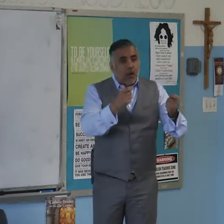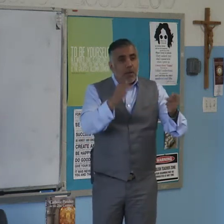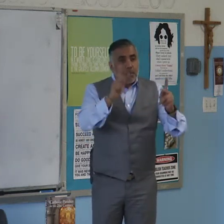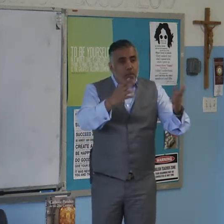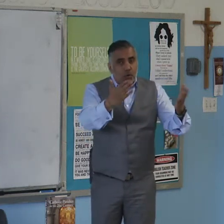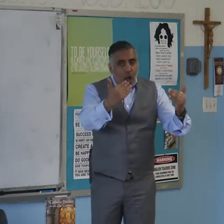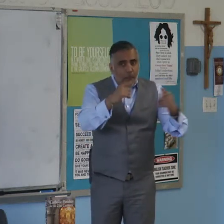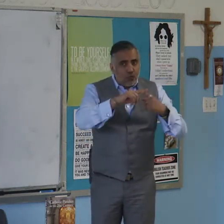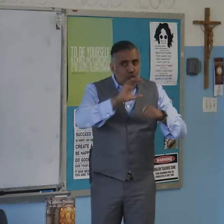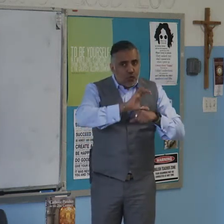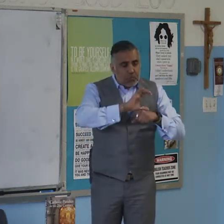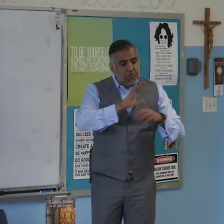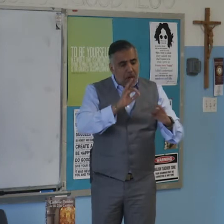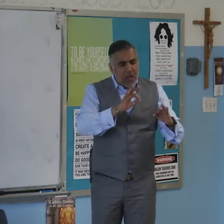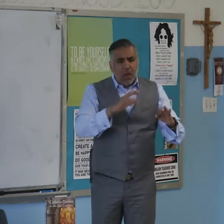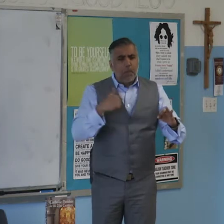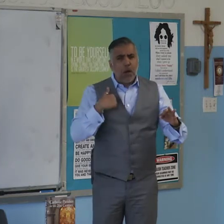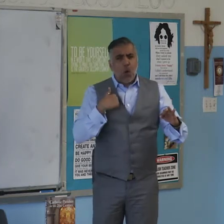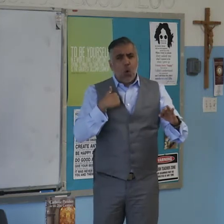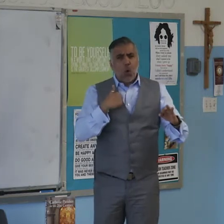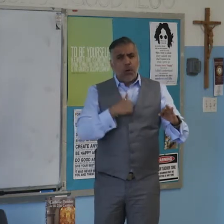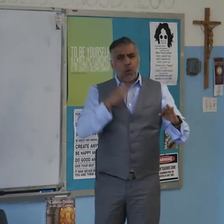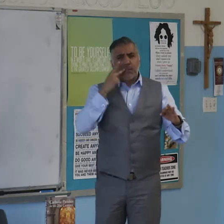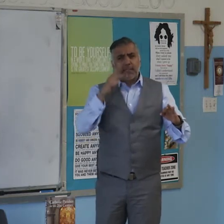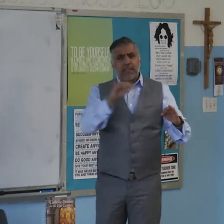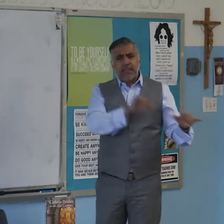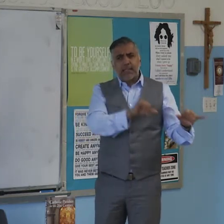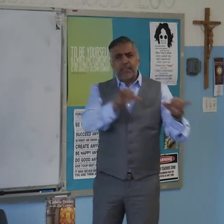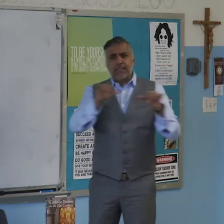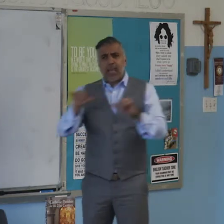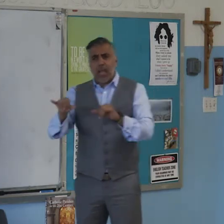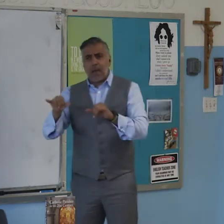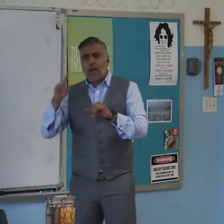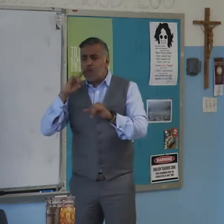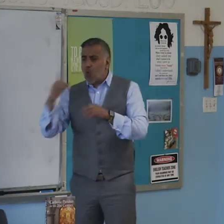church. You don't quite see that same level in terms of being inclusive when you